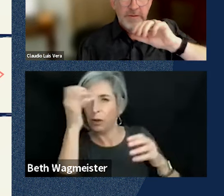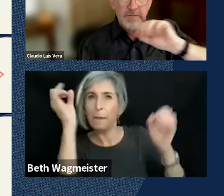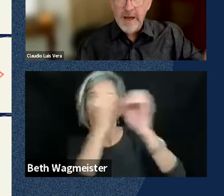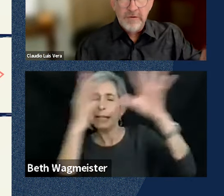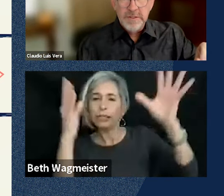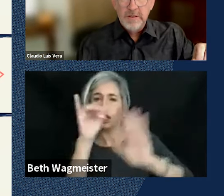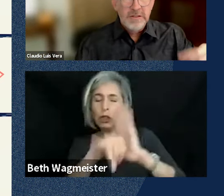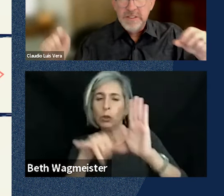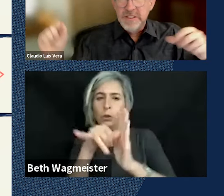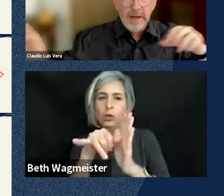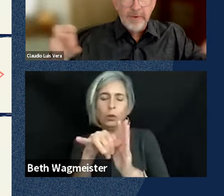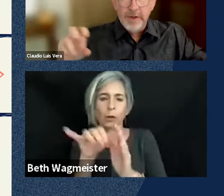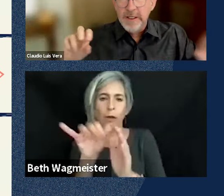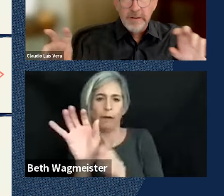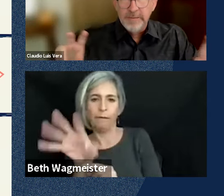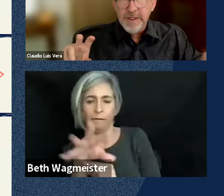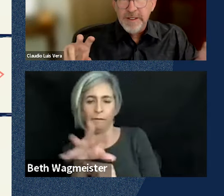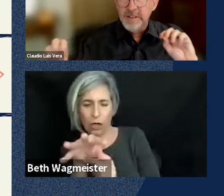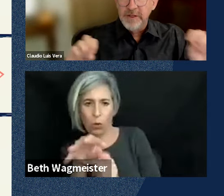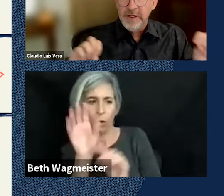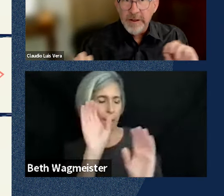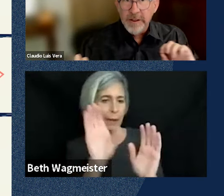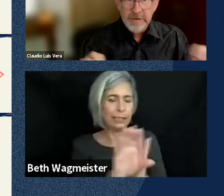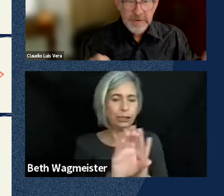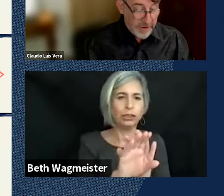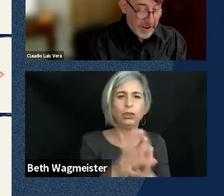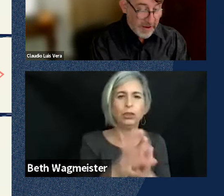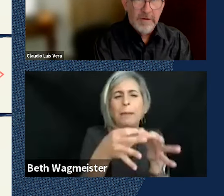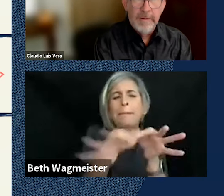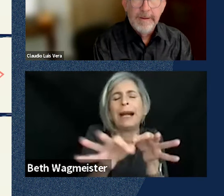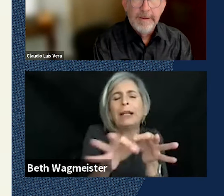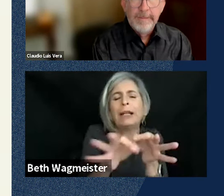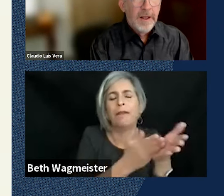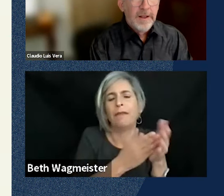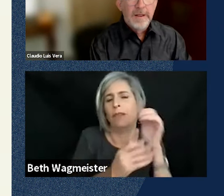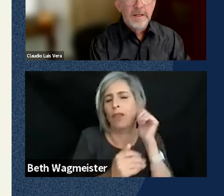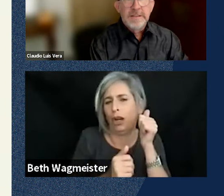and backwards, you're just sampling little pieces of the audio as you go.